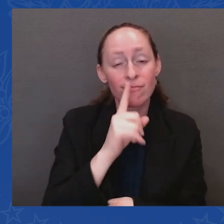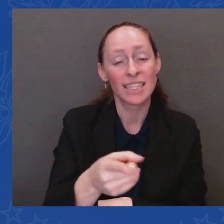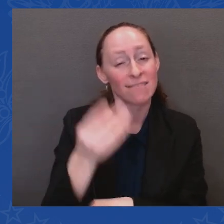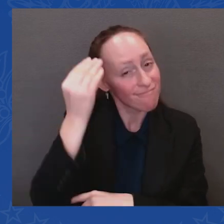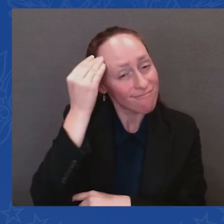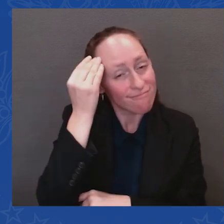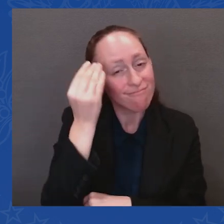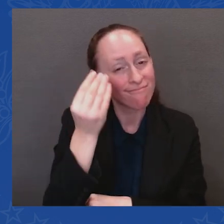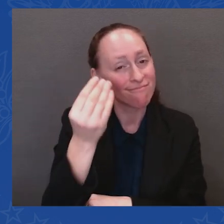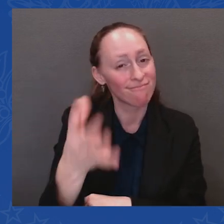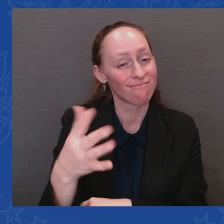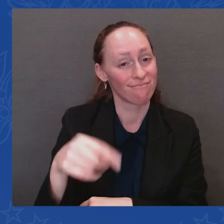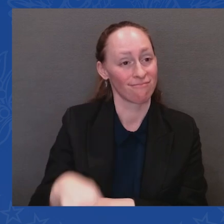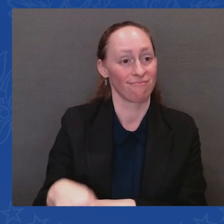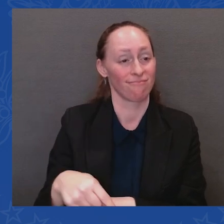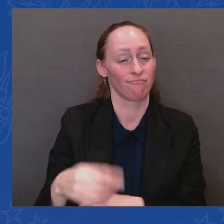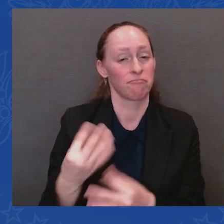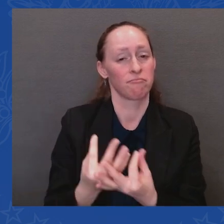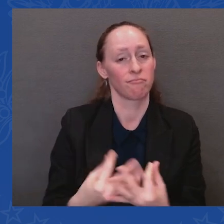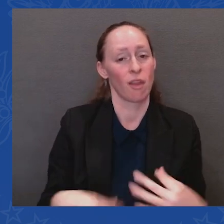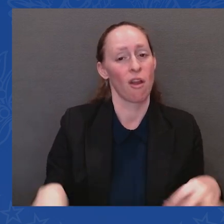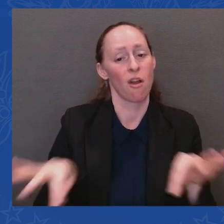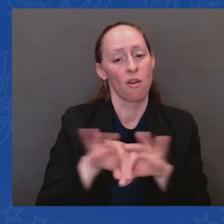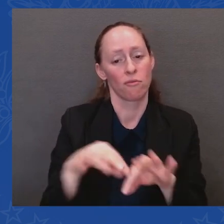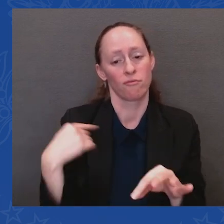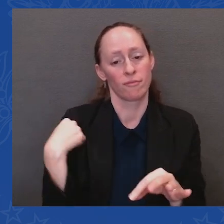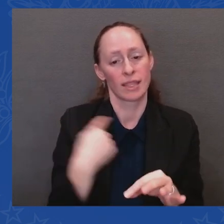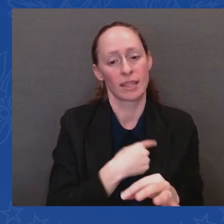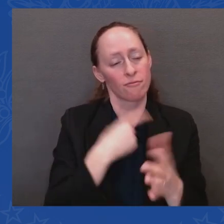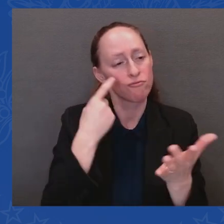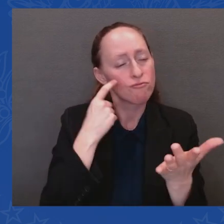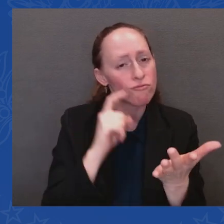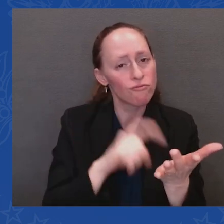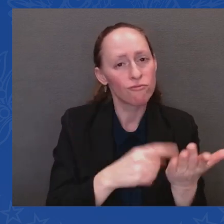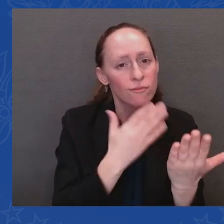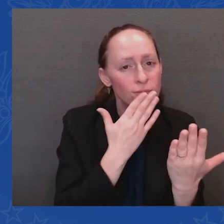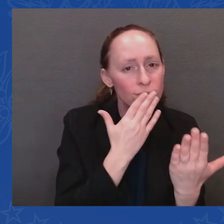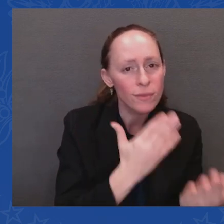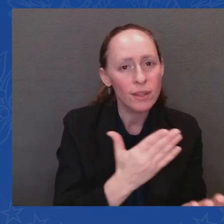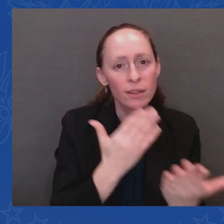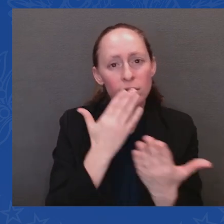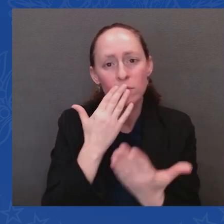to the many women who have done their duty to our nation through their military service.